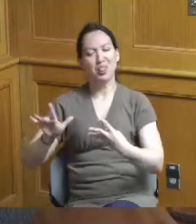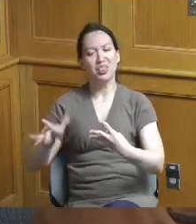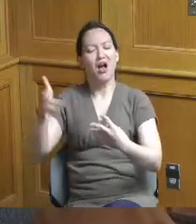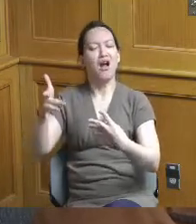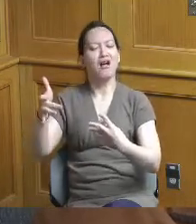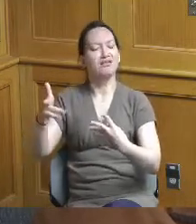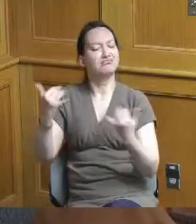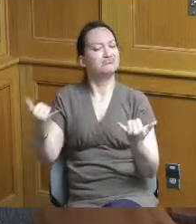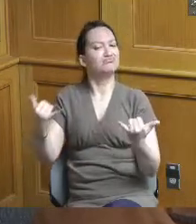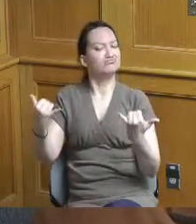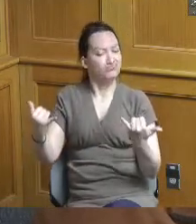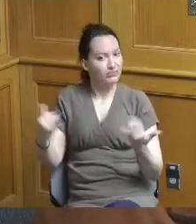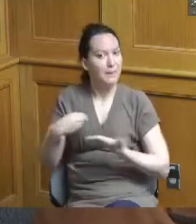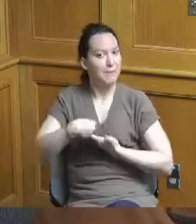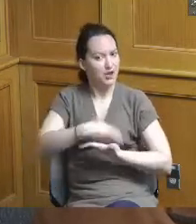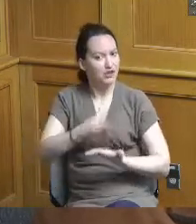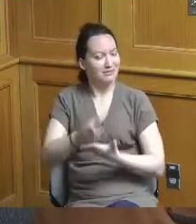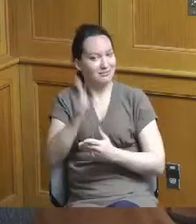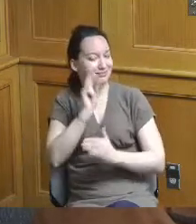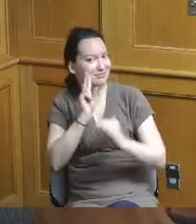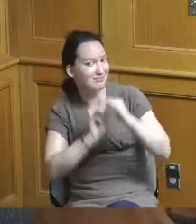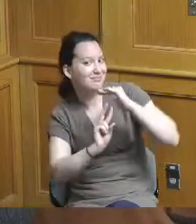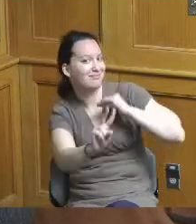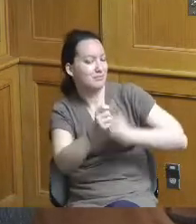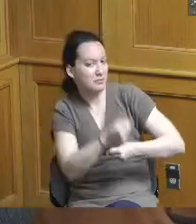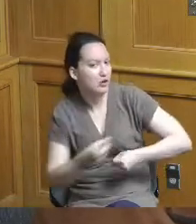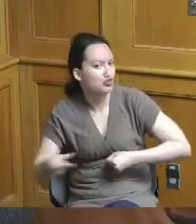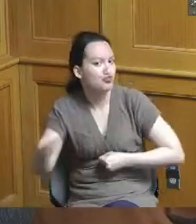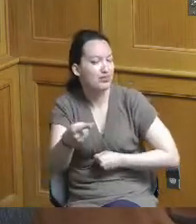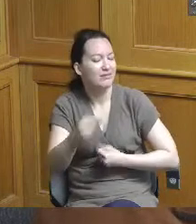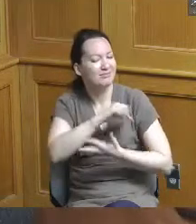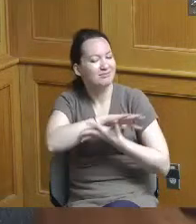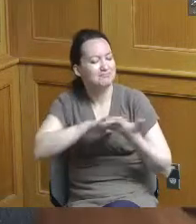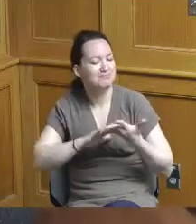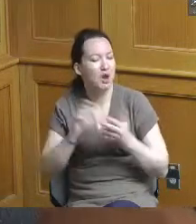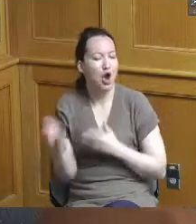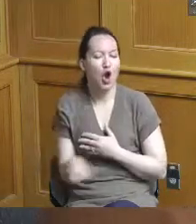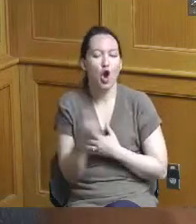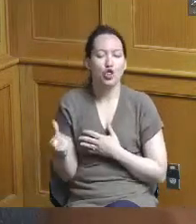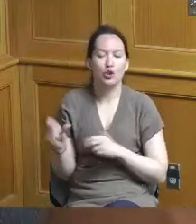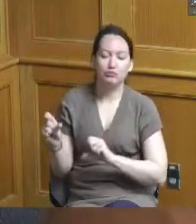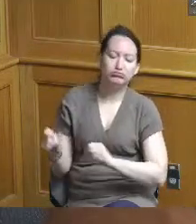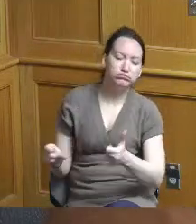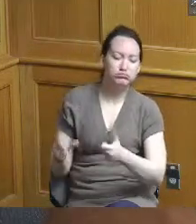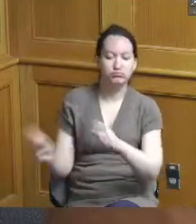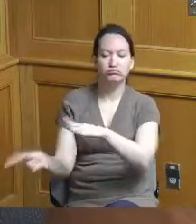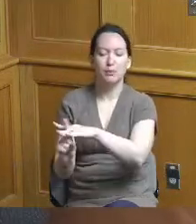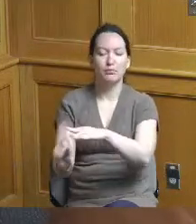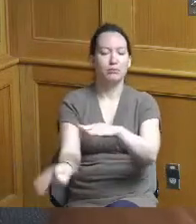we're at now which is budgeting for the next year and all of these other things that come about but